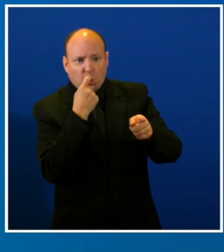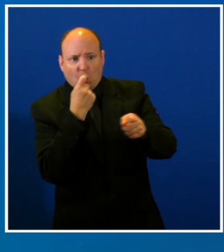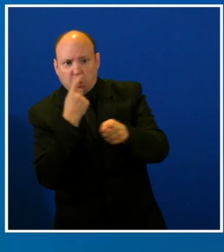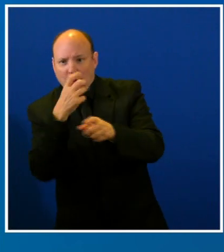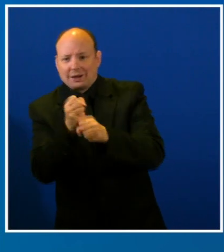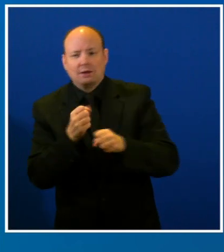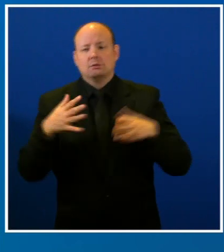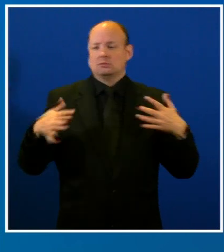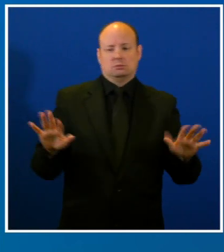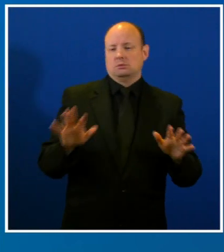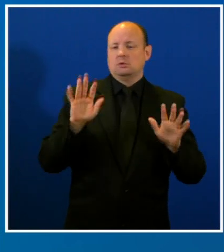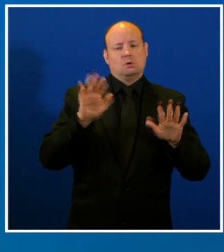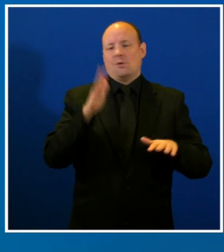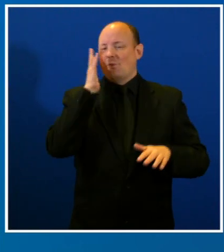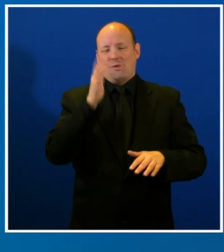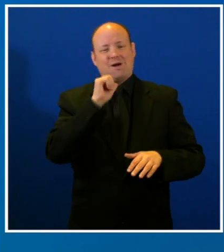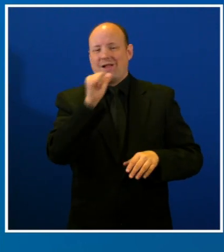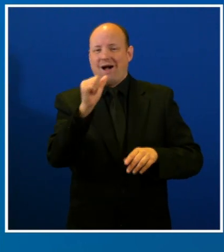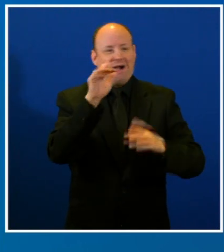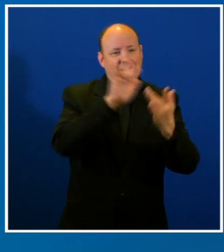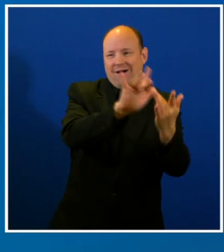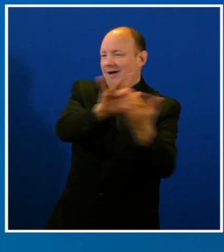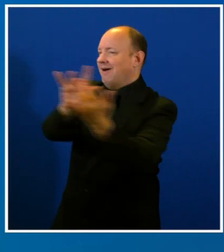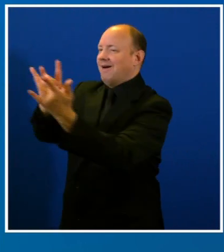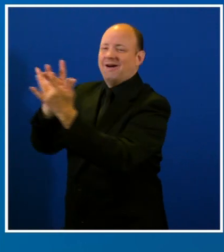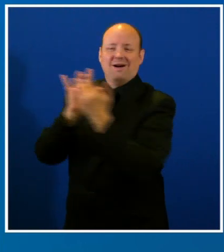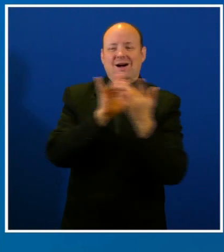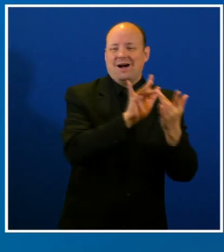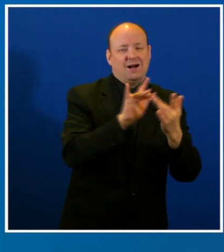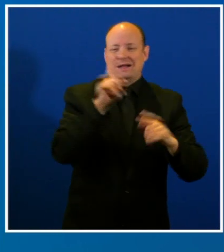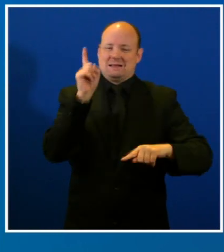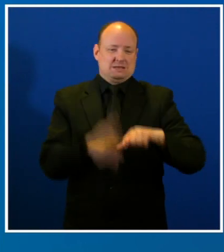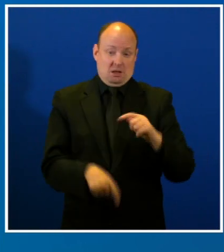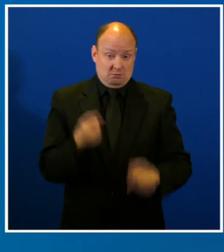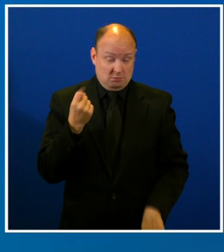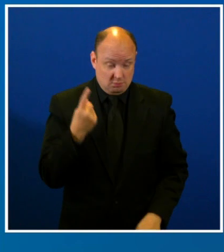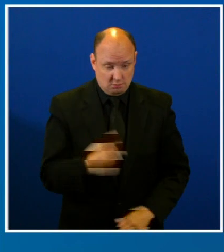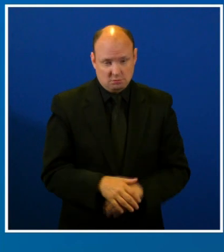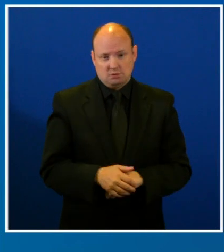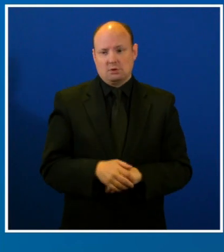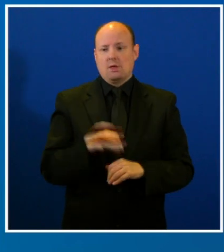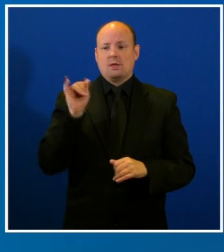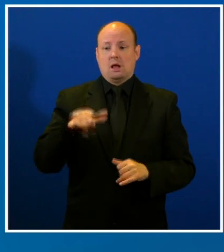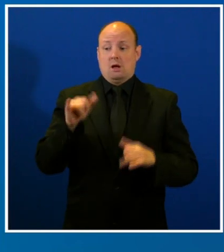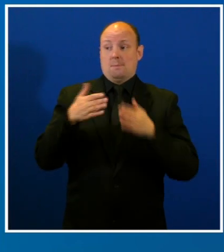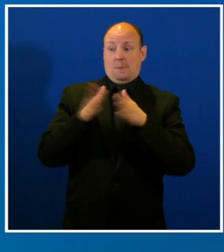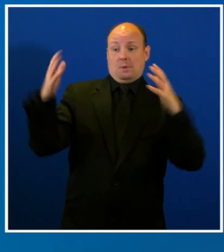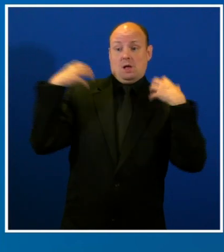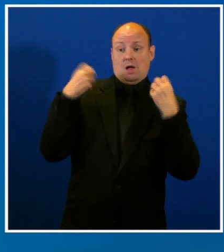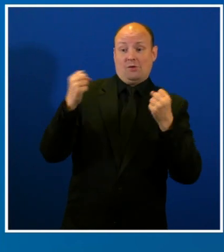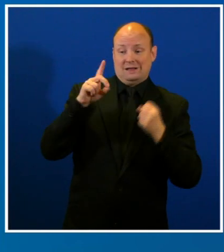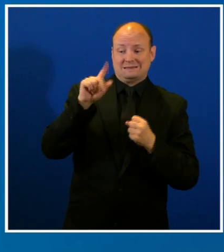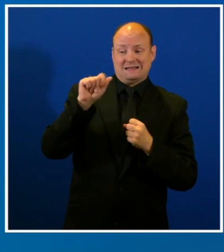contacts of positive cases. Public Health data also shows that the case numbers are